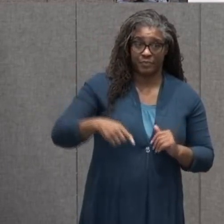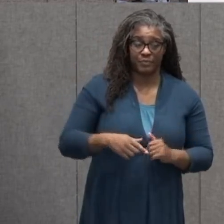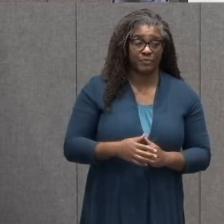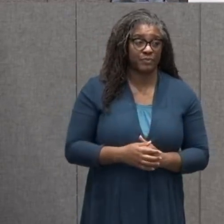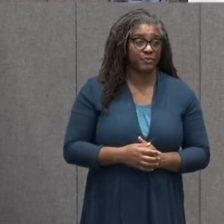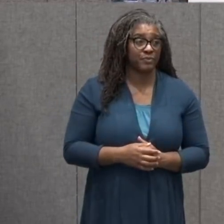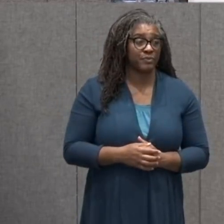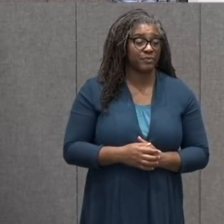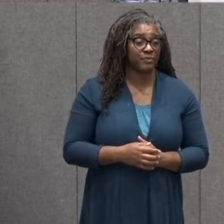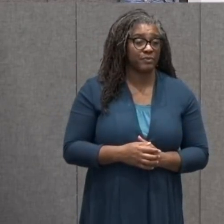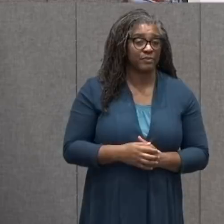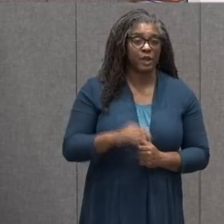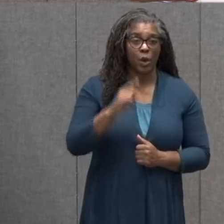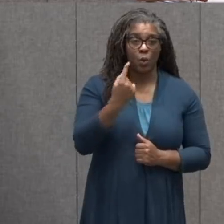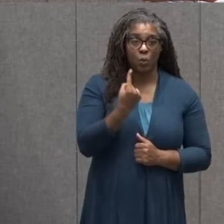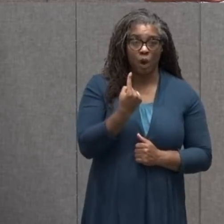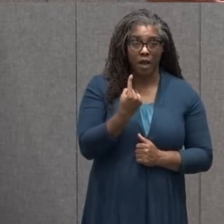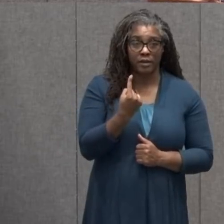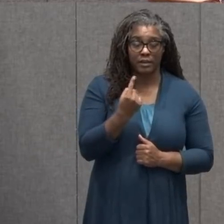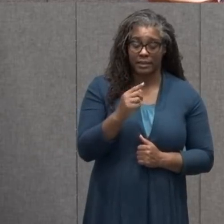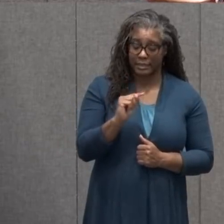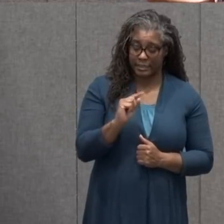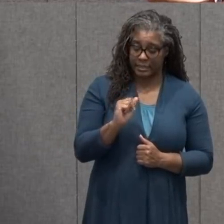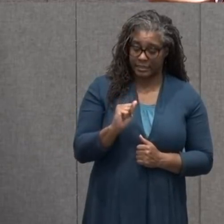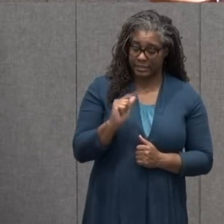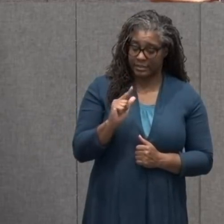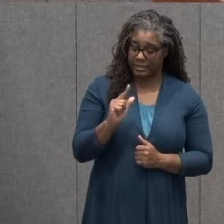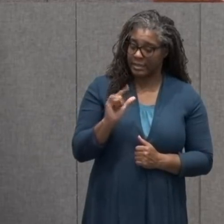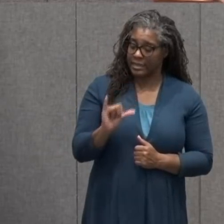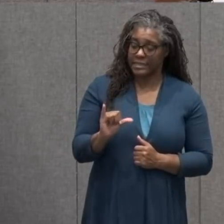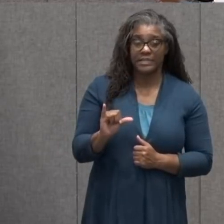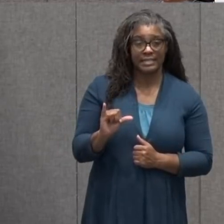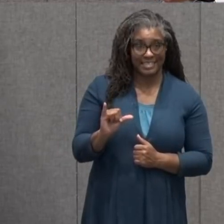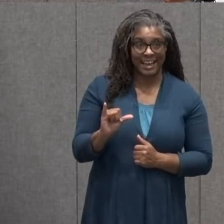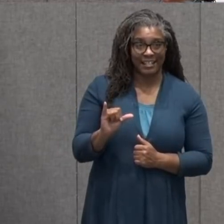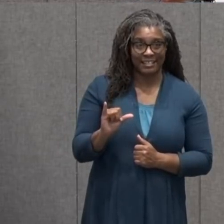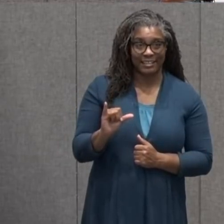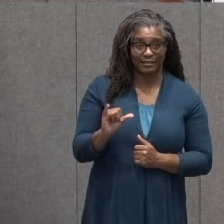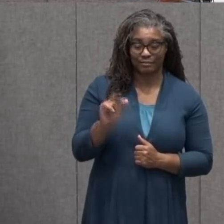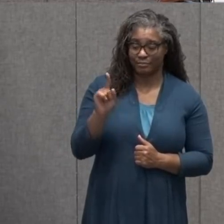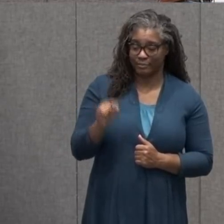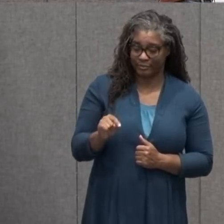Now we can earn some more points. Yeah, so now the pressure is on.